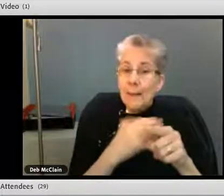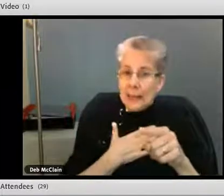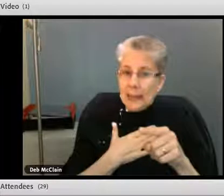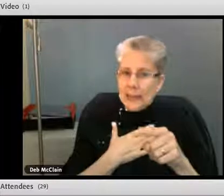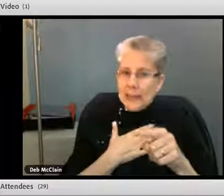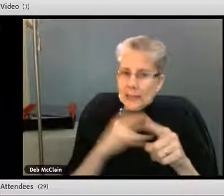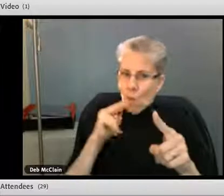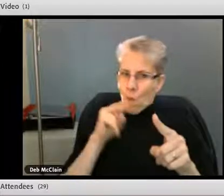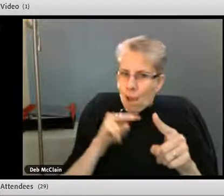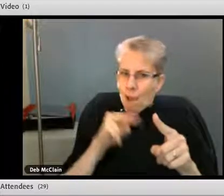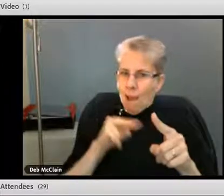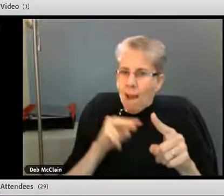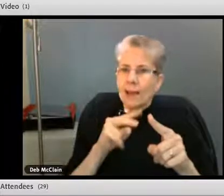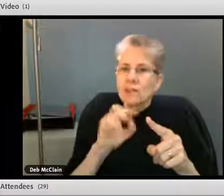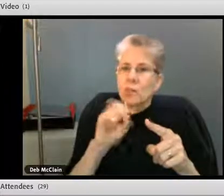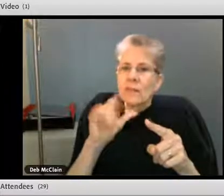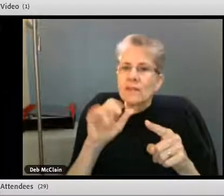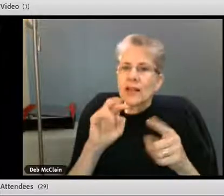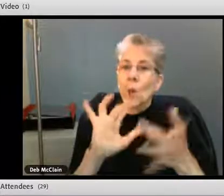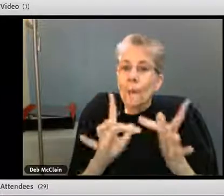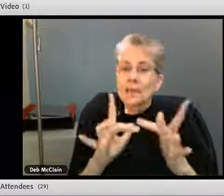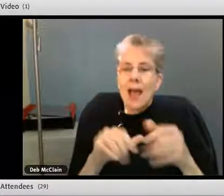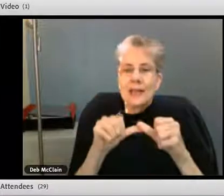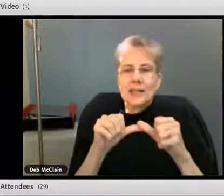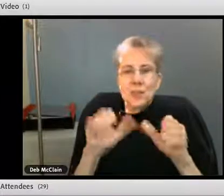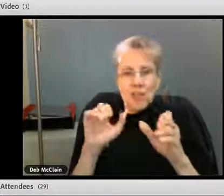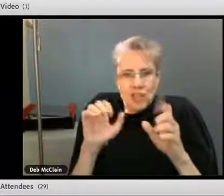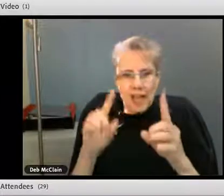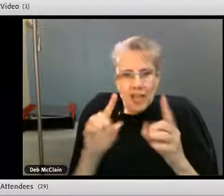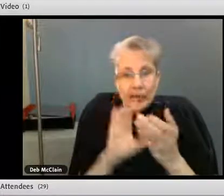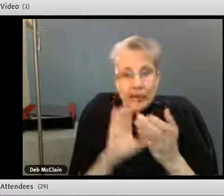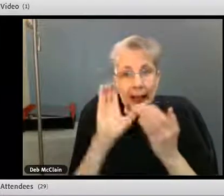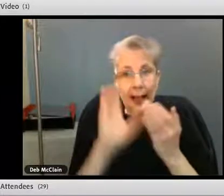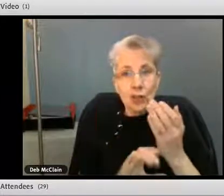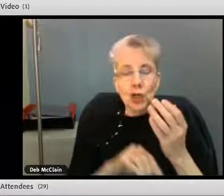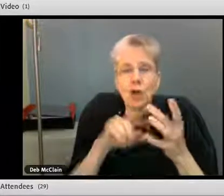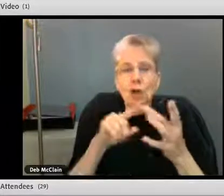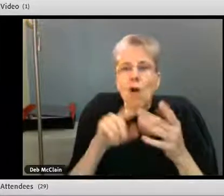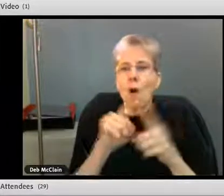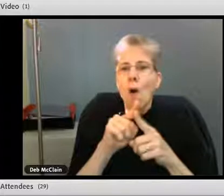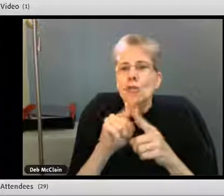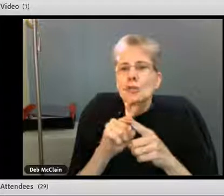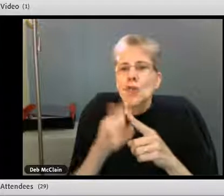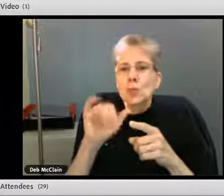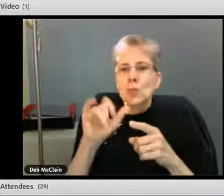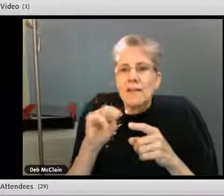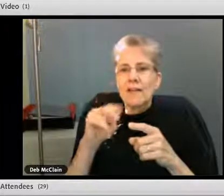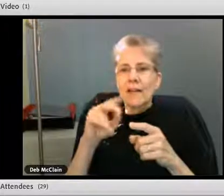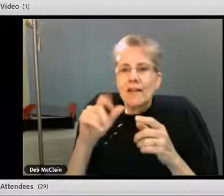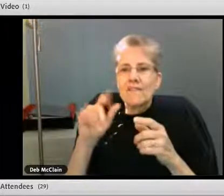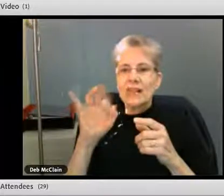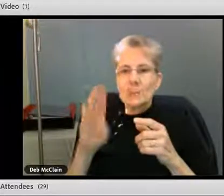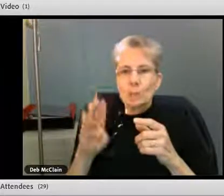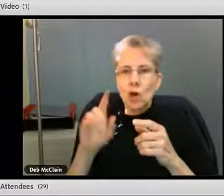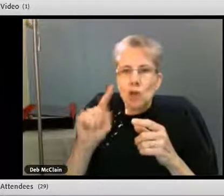and our continuing education calendar as well as the SWFLN Facebook page, Twitter feed, or look for a message from the various library LISTSERVs